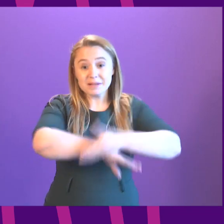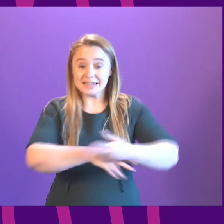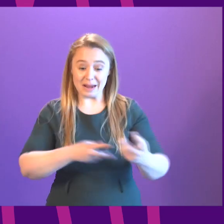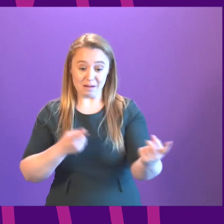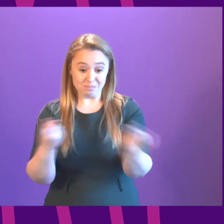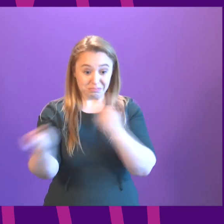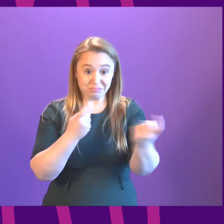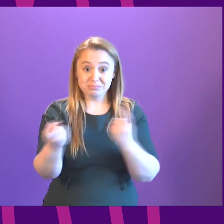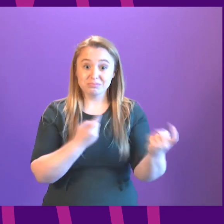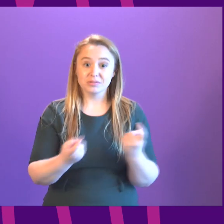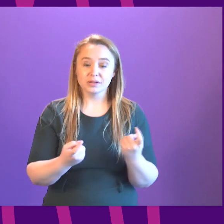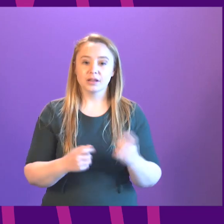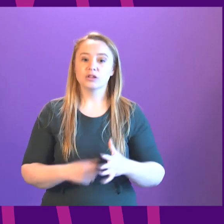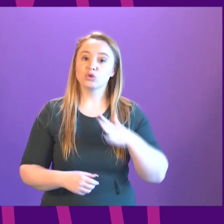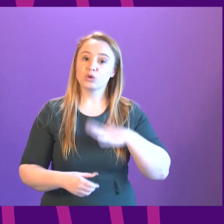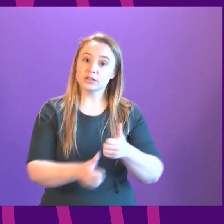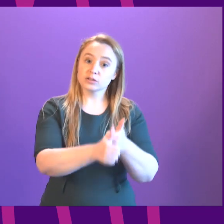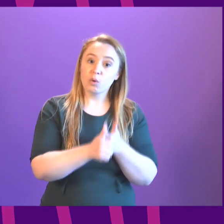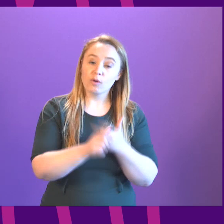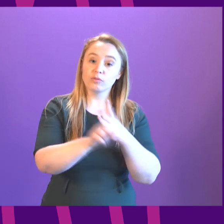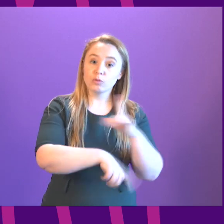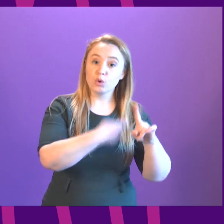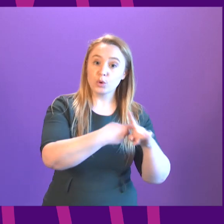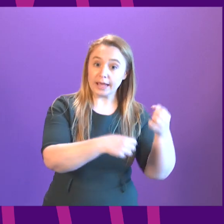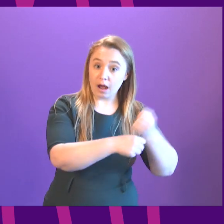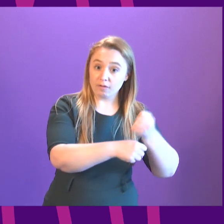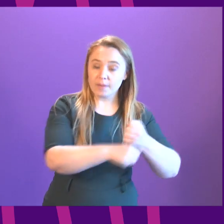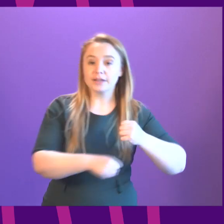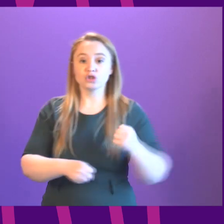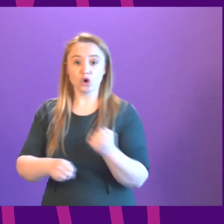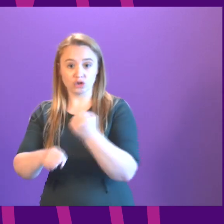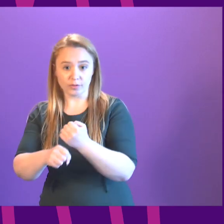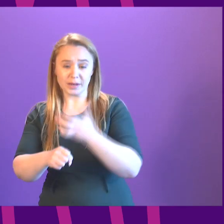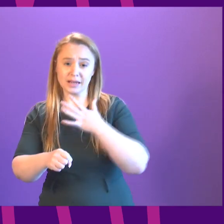from the Scottish and UK Governments, and that they need it now. Will the First Minister